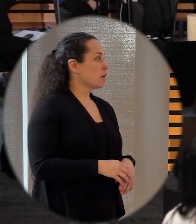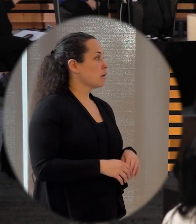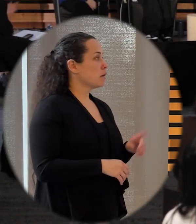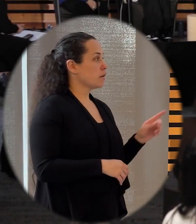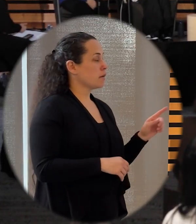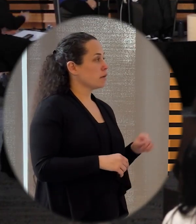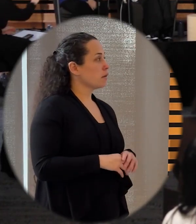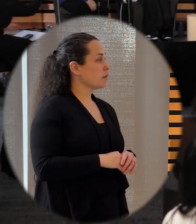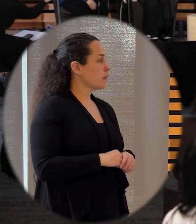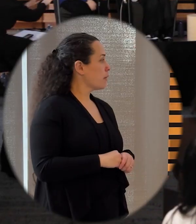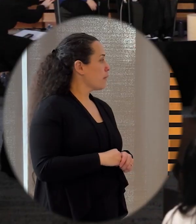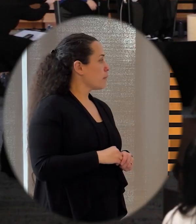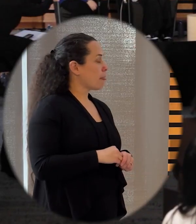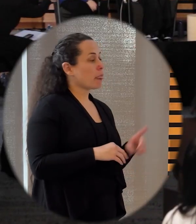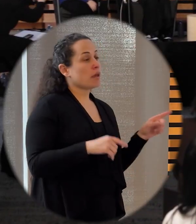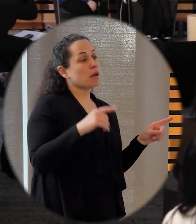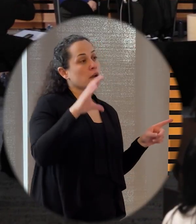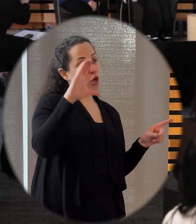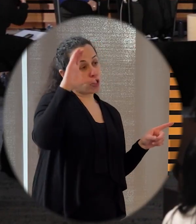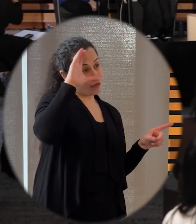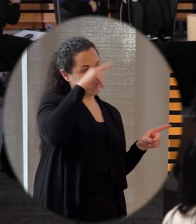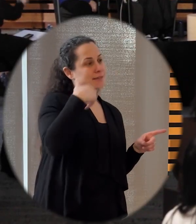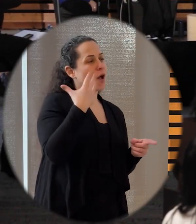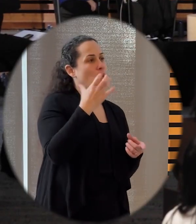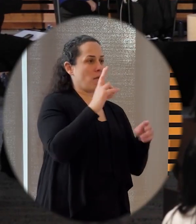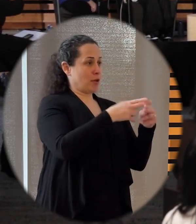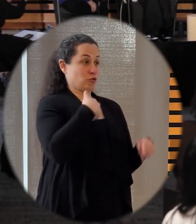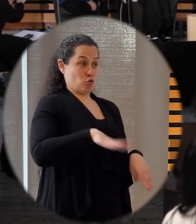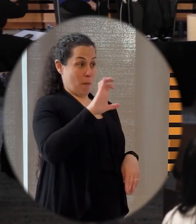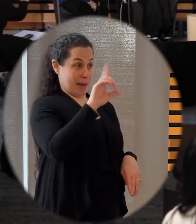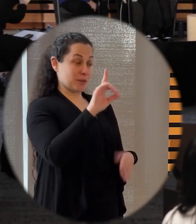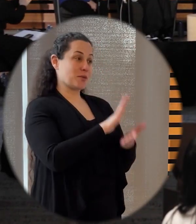Chris, I should say that I grew up in Edmonton, so it's it's wonderful to have a fellow Edmontonians